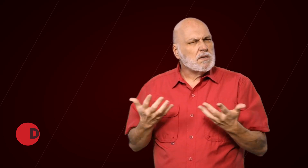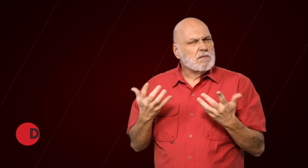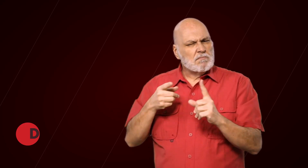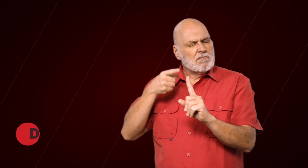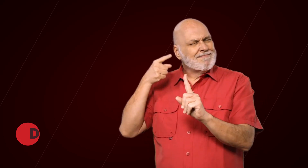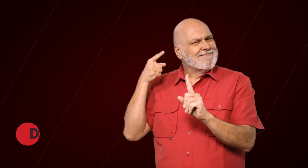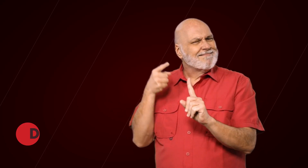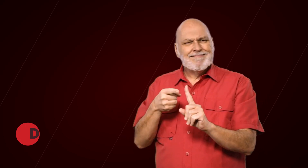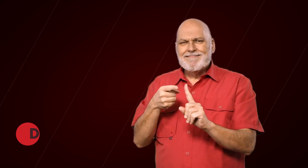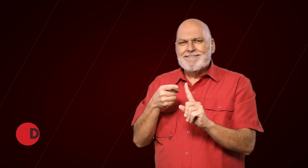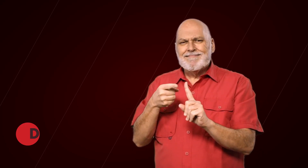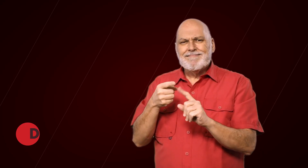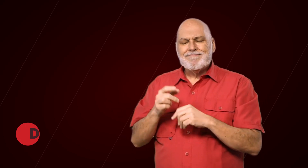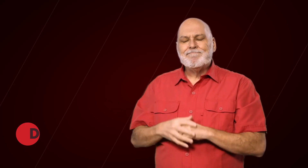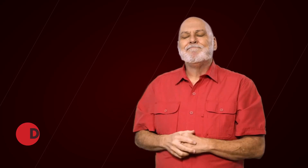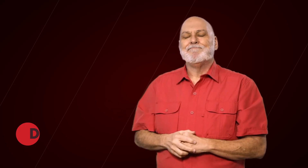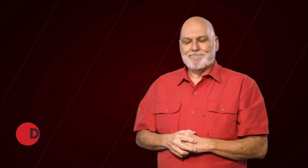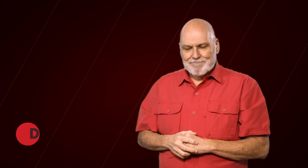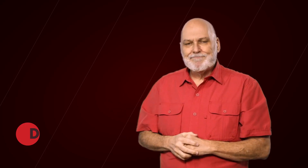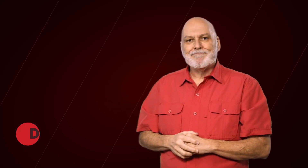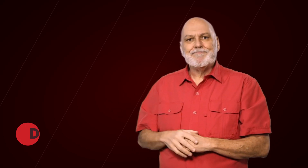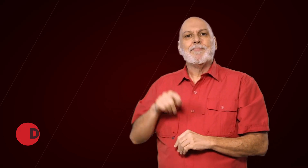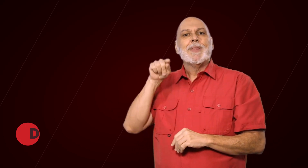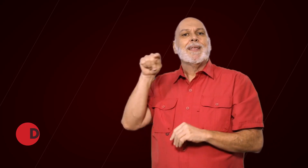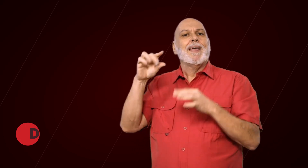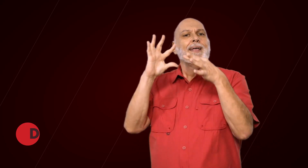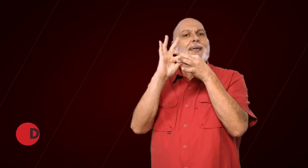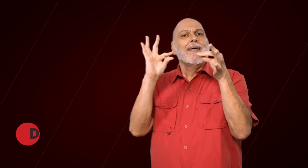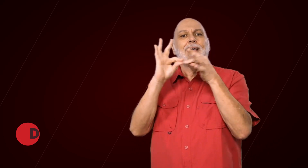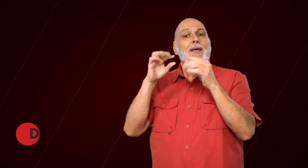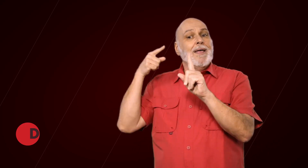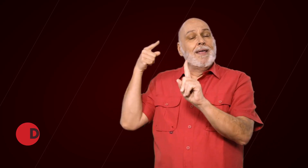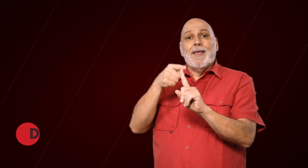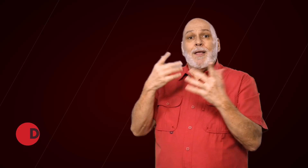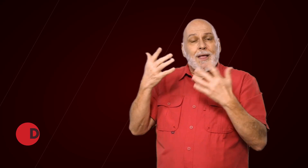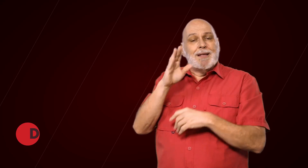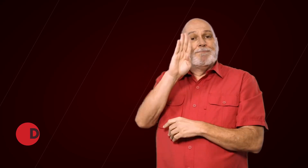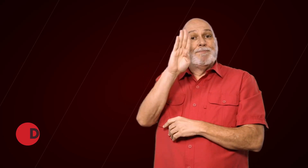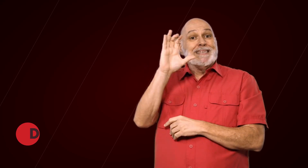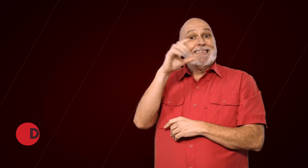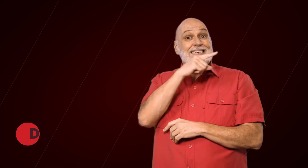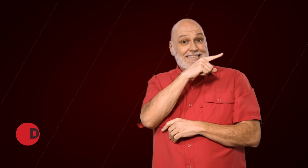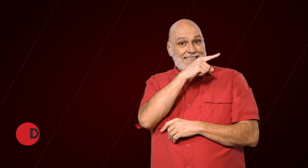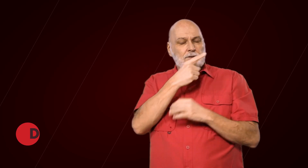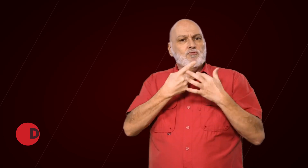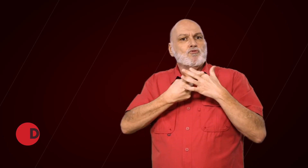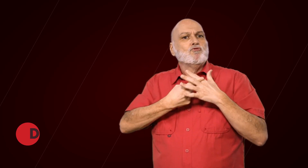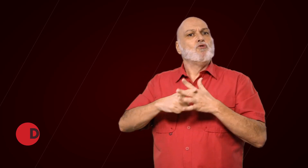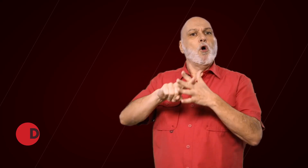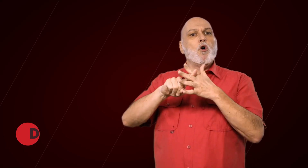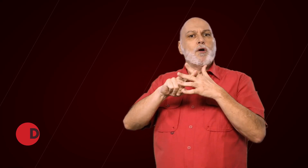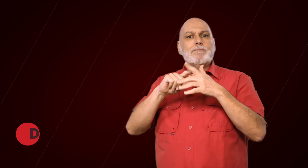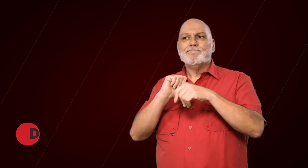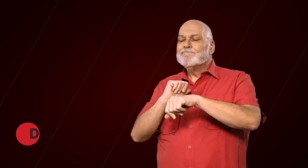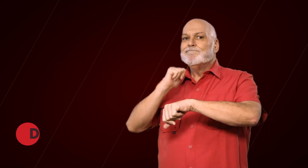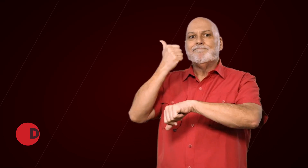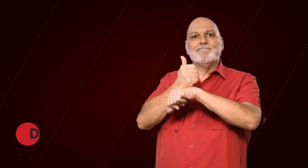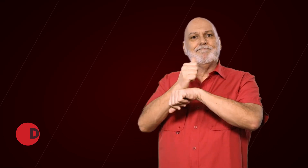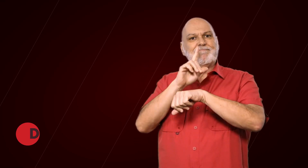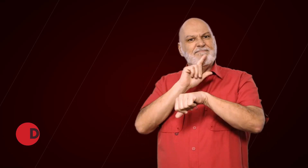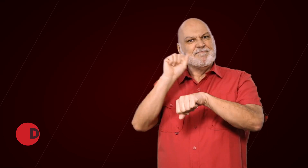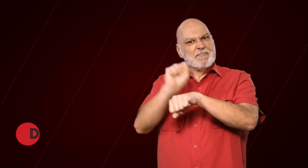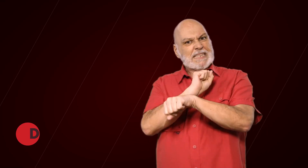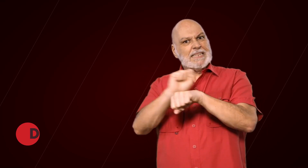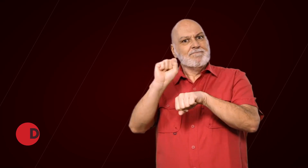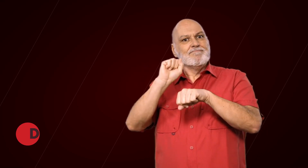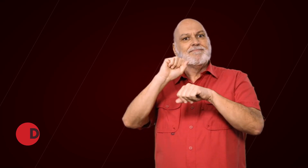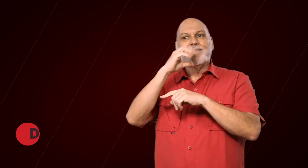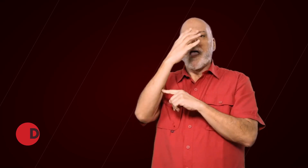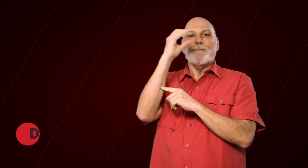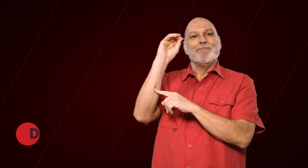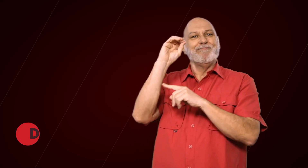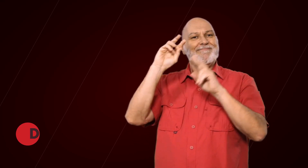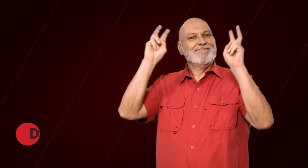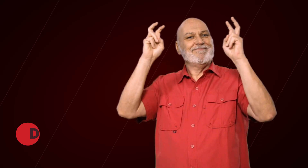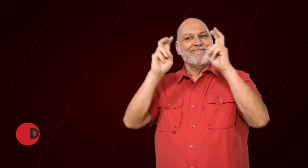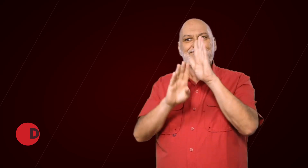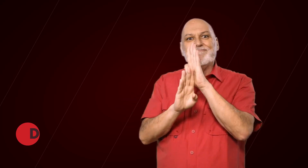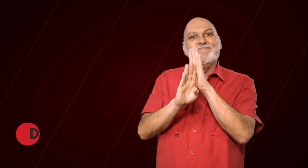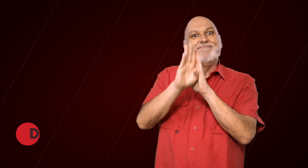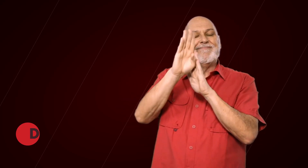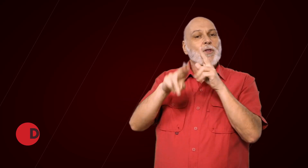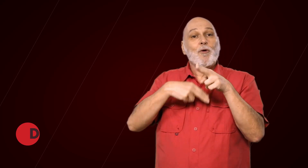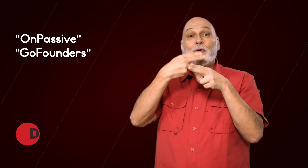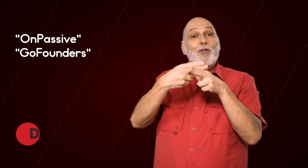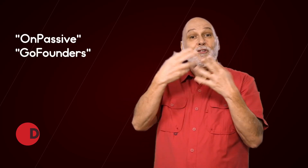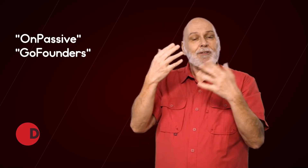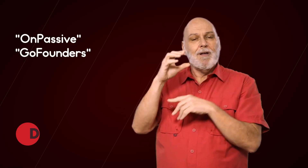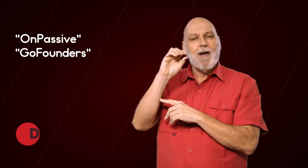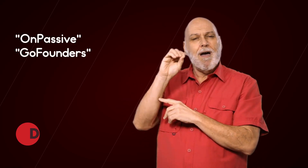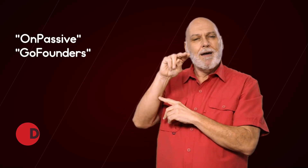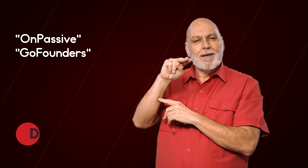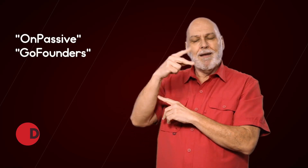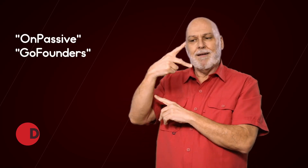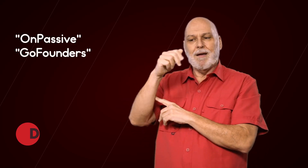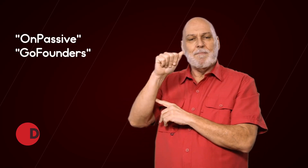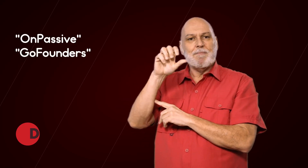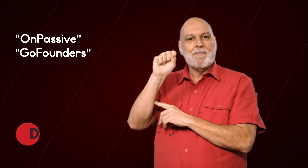The controversy began when people in BC were reacting to buzz about a company,